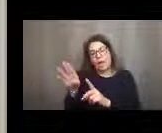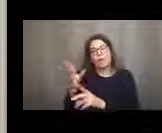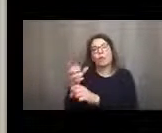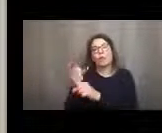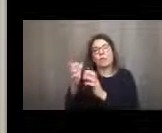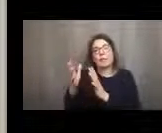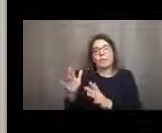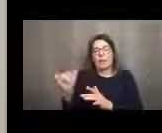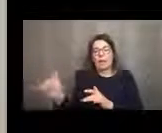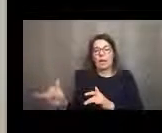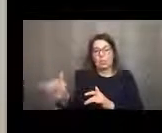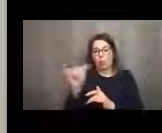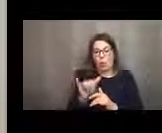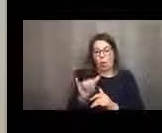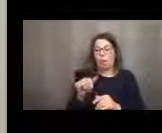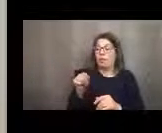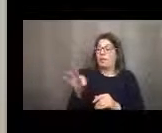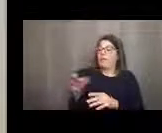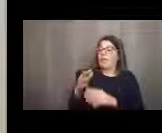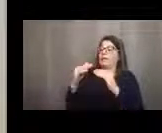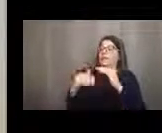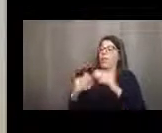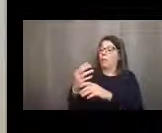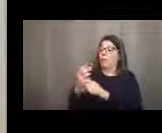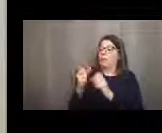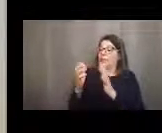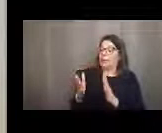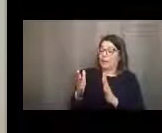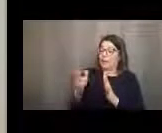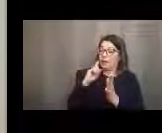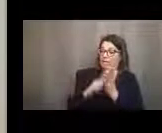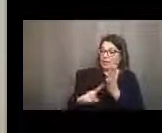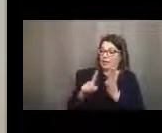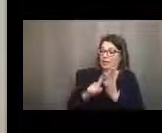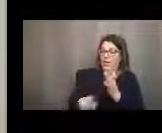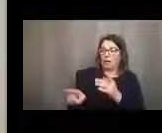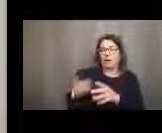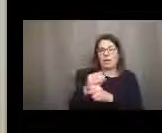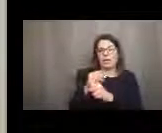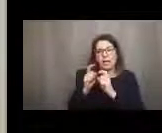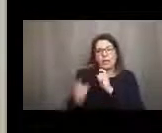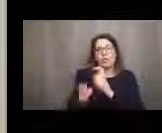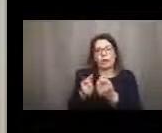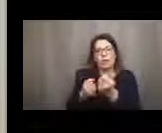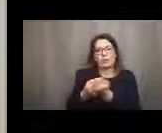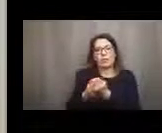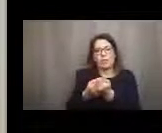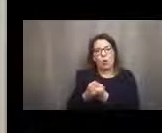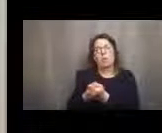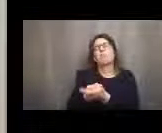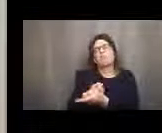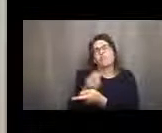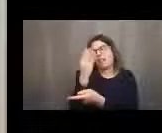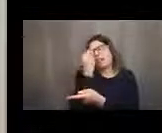If you're working with a Subrecipient that receives a lot of grant support, then most likely you'll let them comply